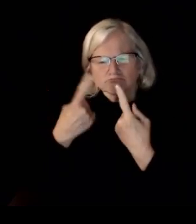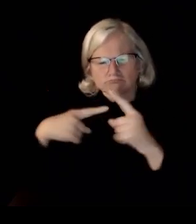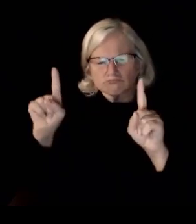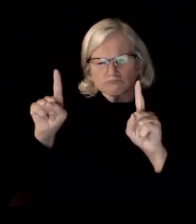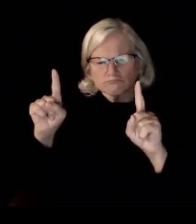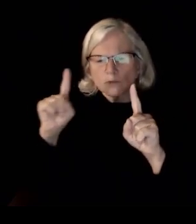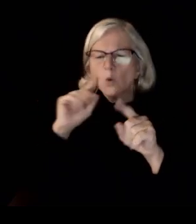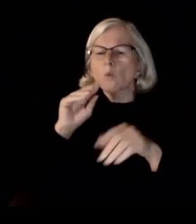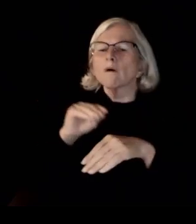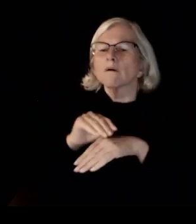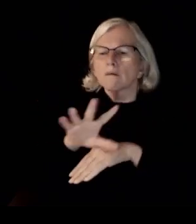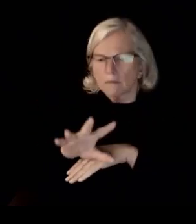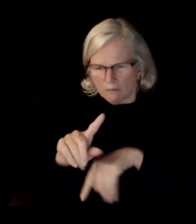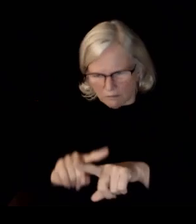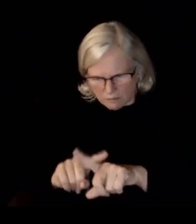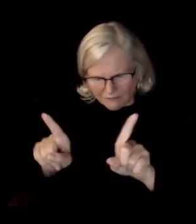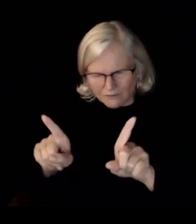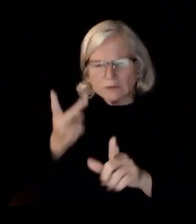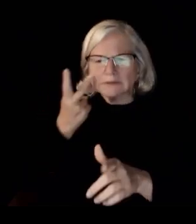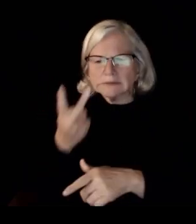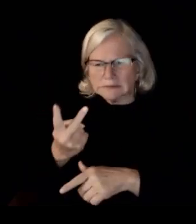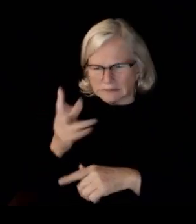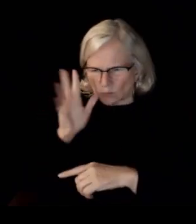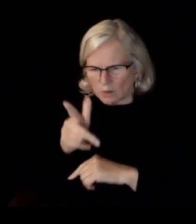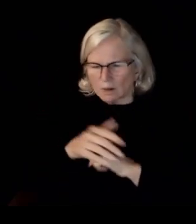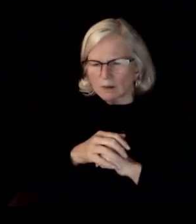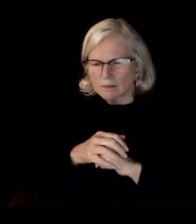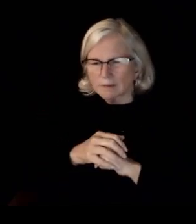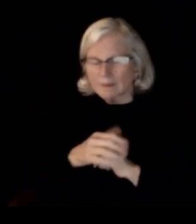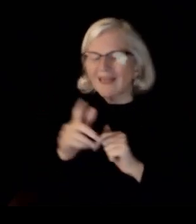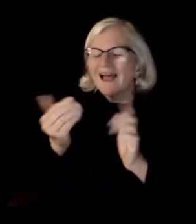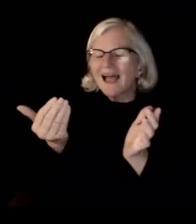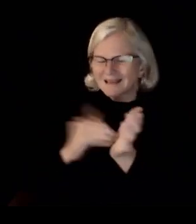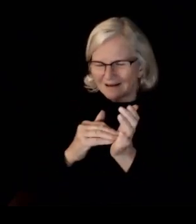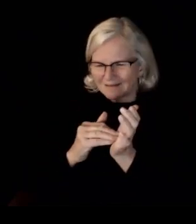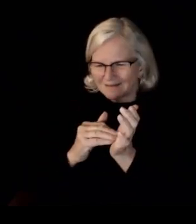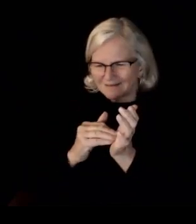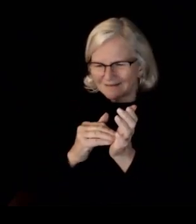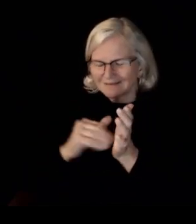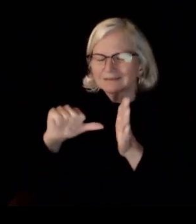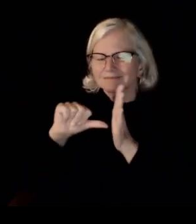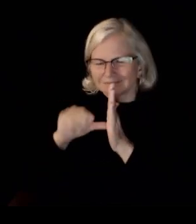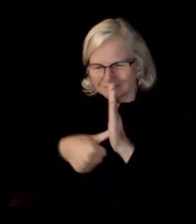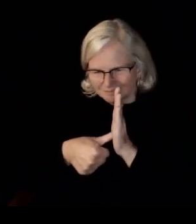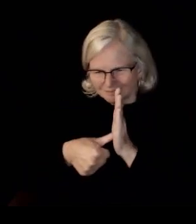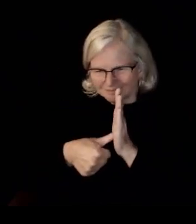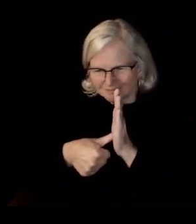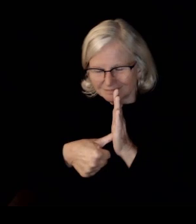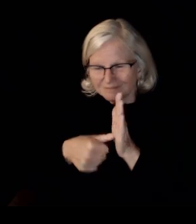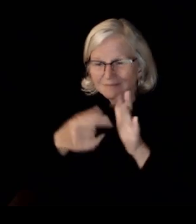But again just need to reinforce the importance of also doing those other important behaviors,